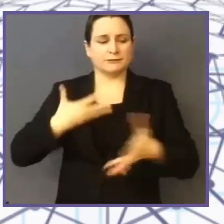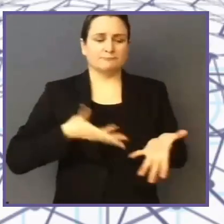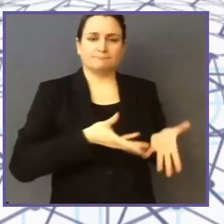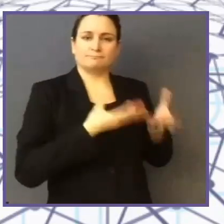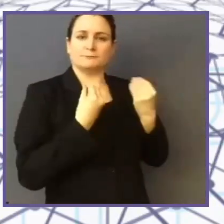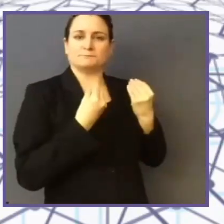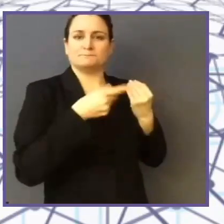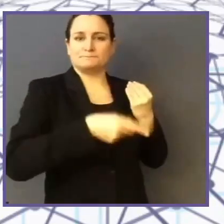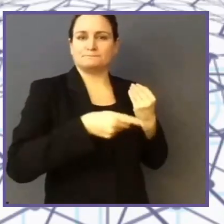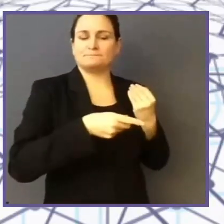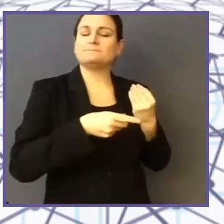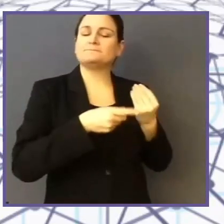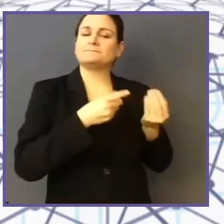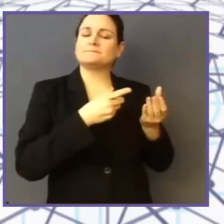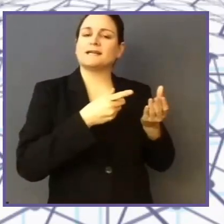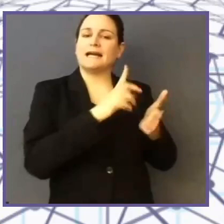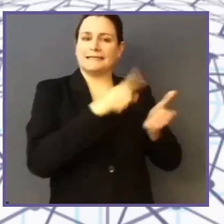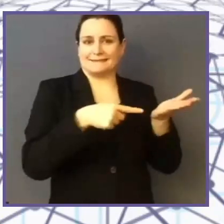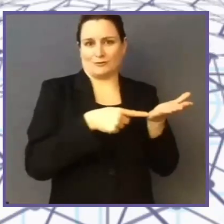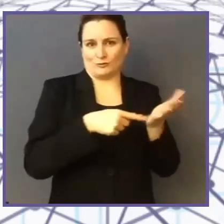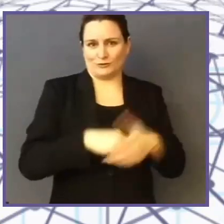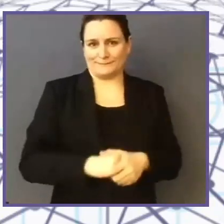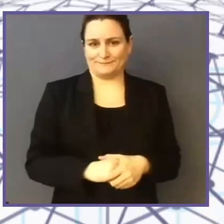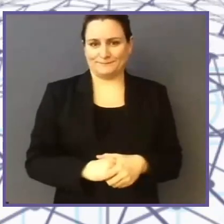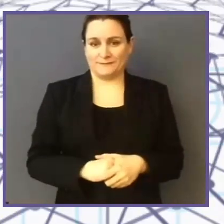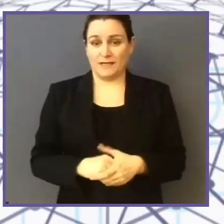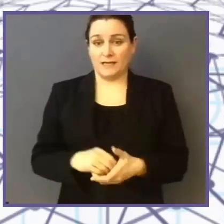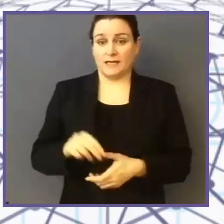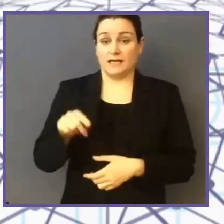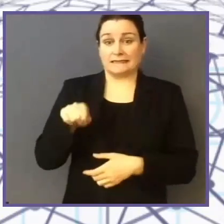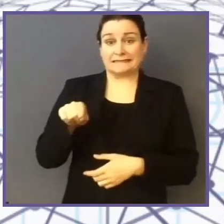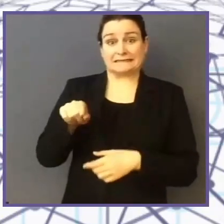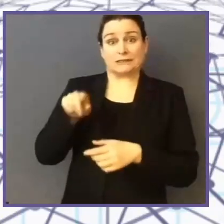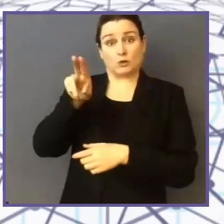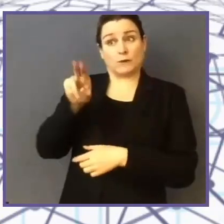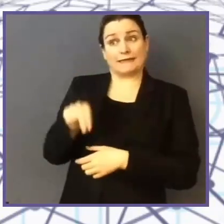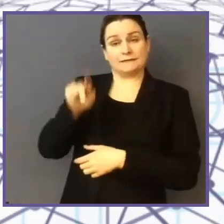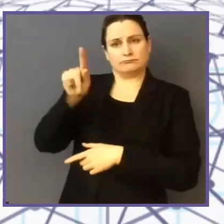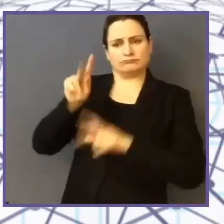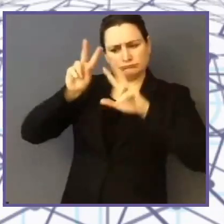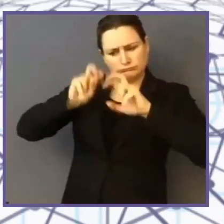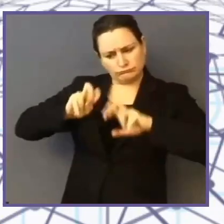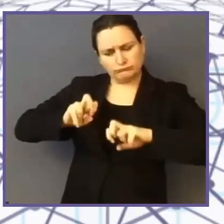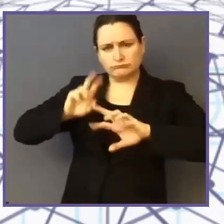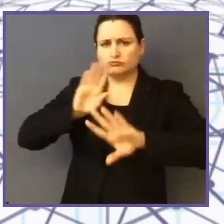who report on assistive technology and the case for investing in assistive technology